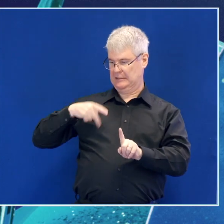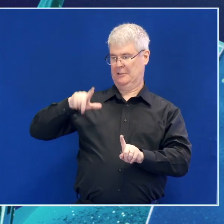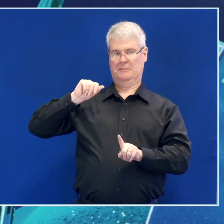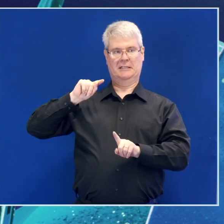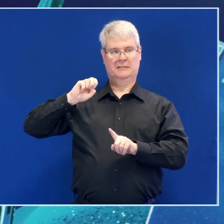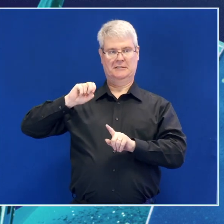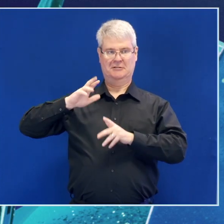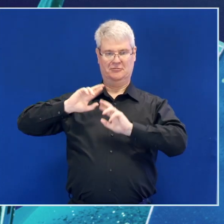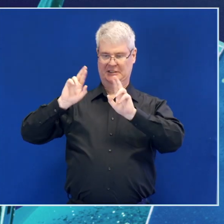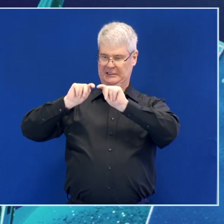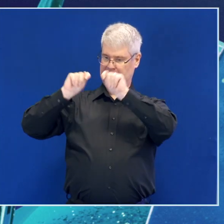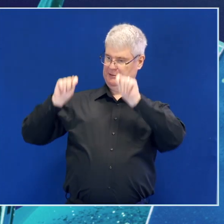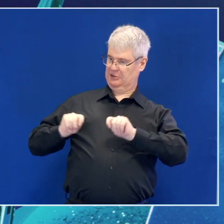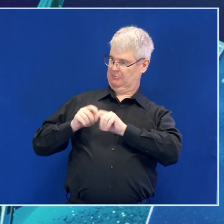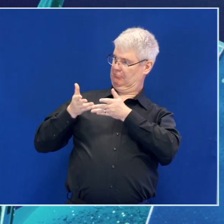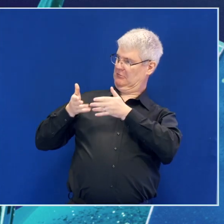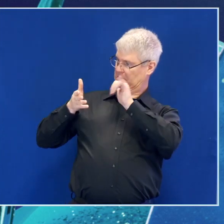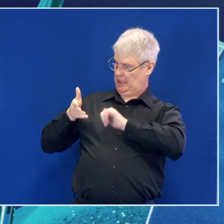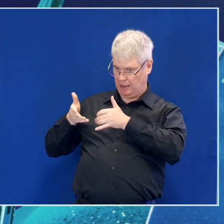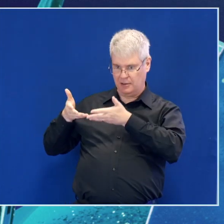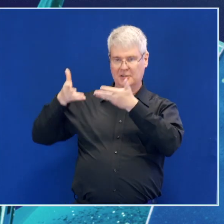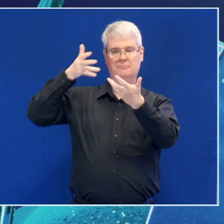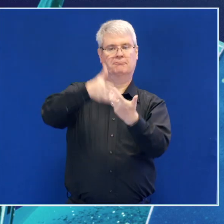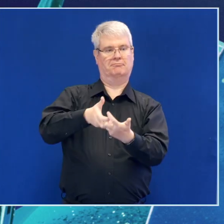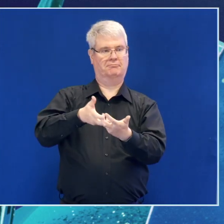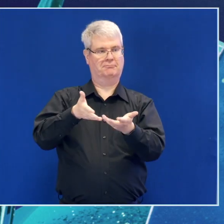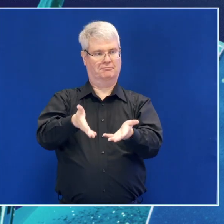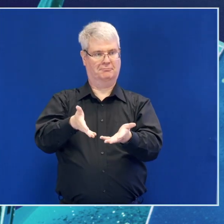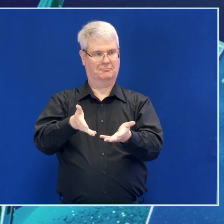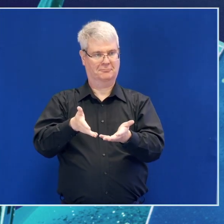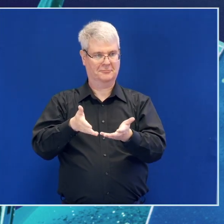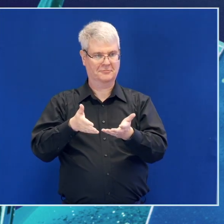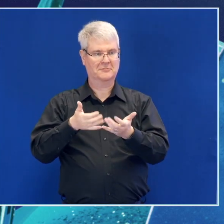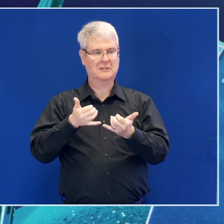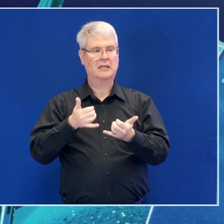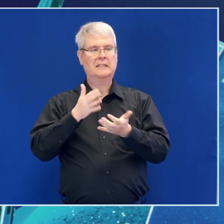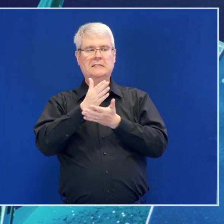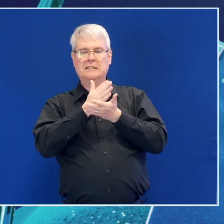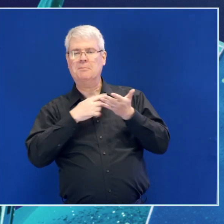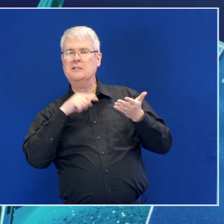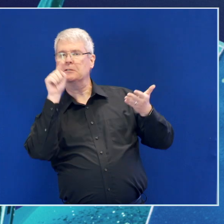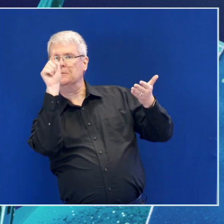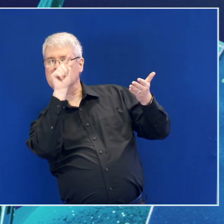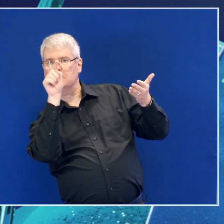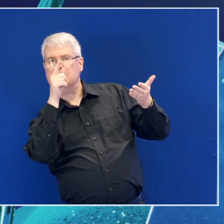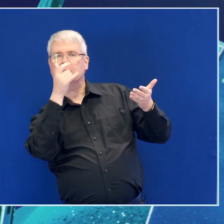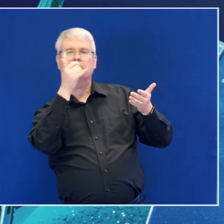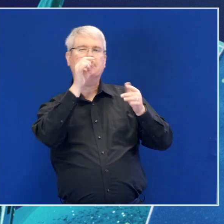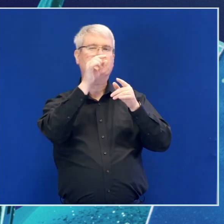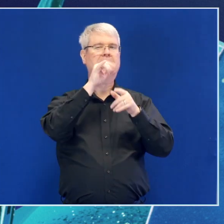And, of course, I read this first. I make minor changes here and there, but it's done exactly what I asked it to do.